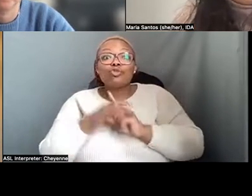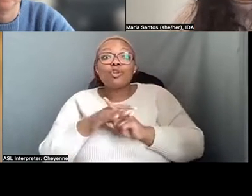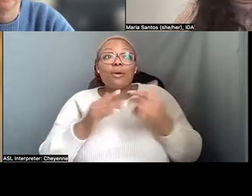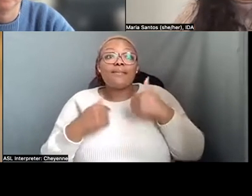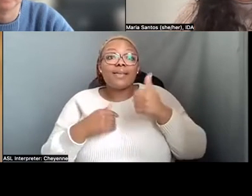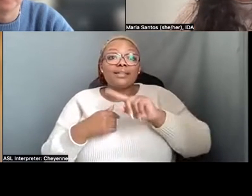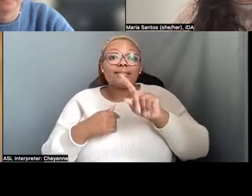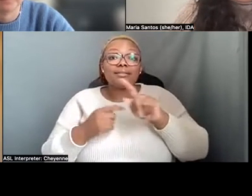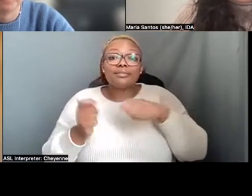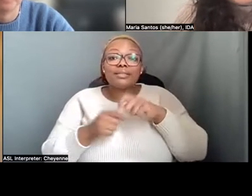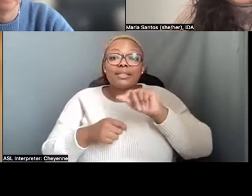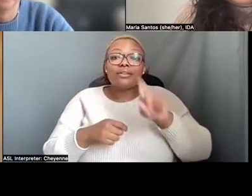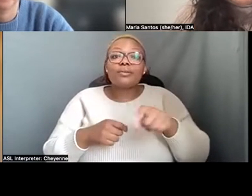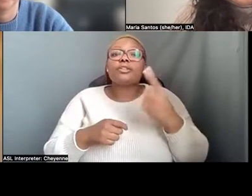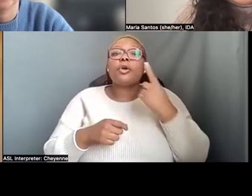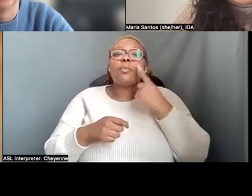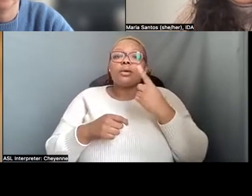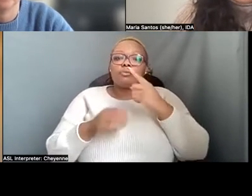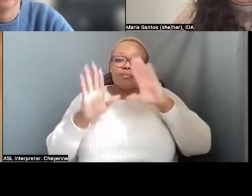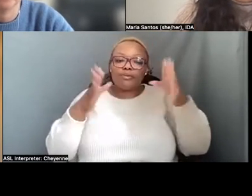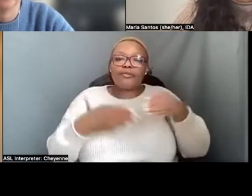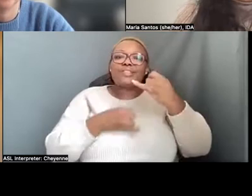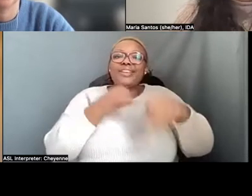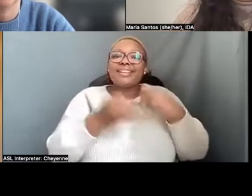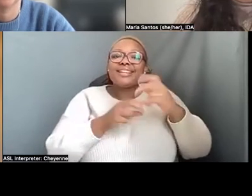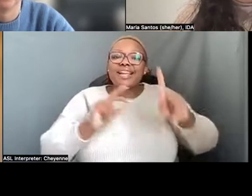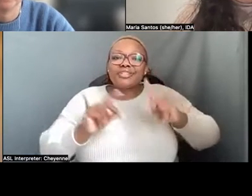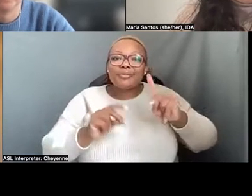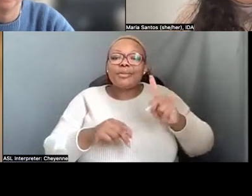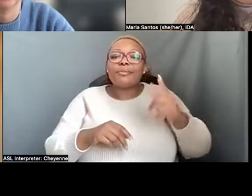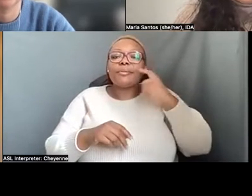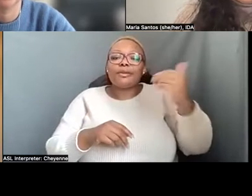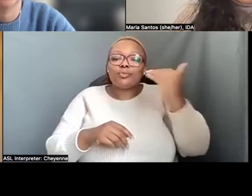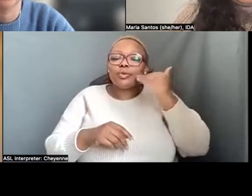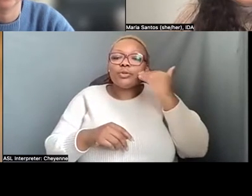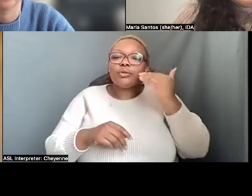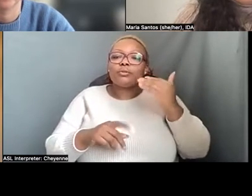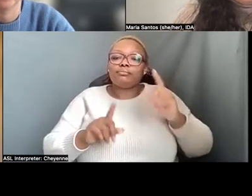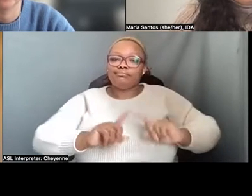One will be focused for international folks just because we know that there's probably less of a